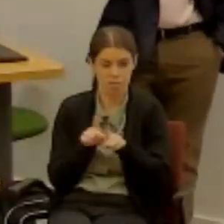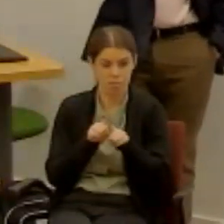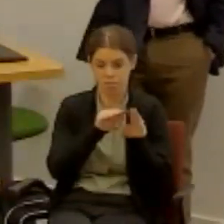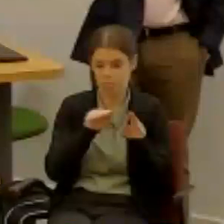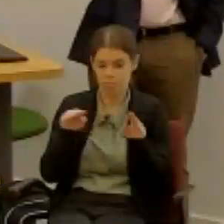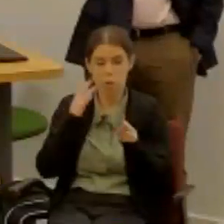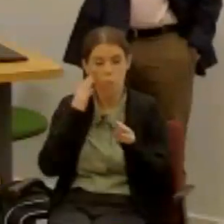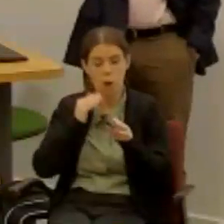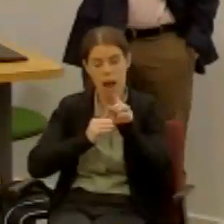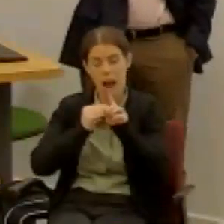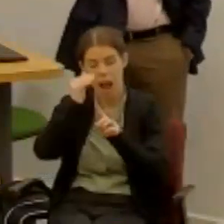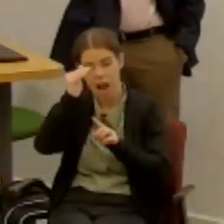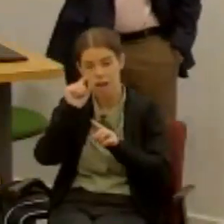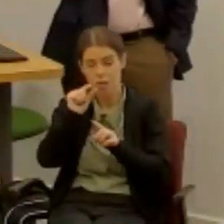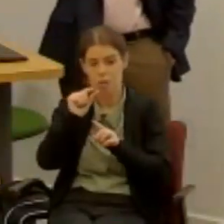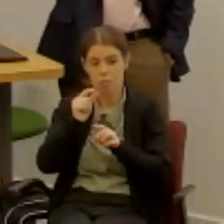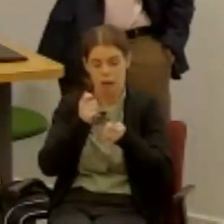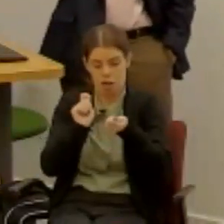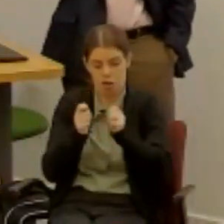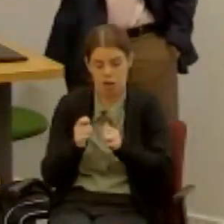But when you adjust for that living longer, remember living longer.